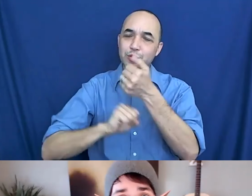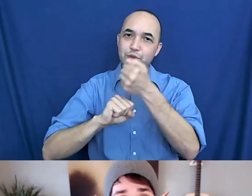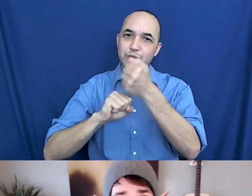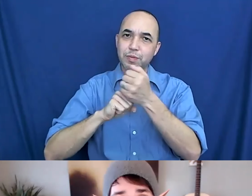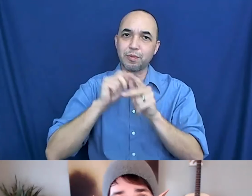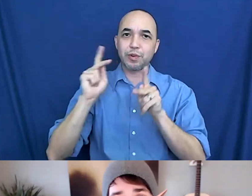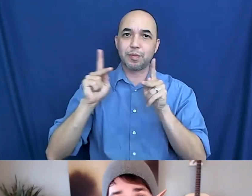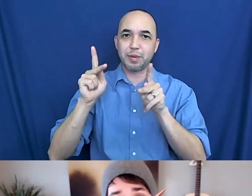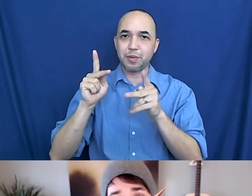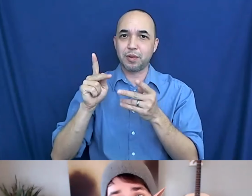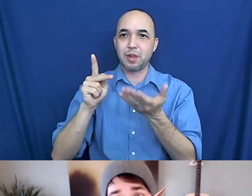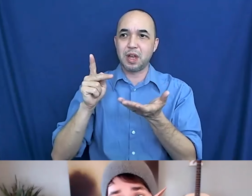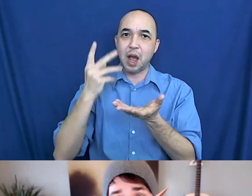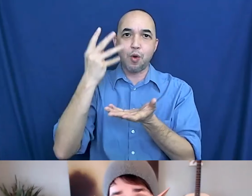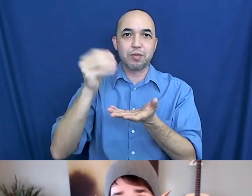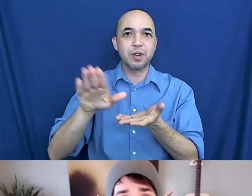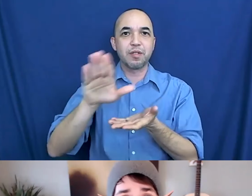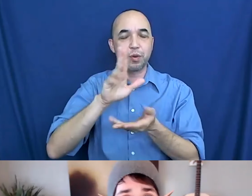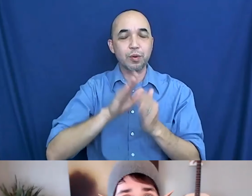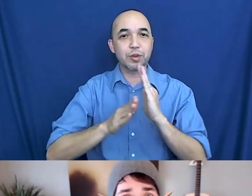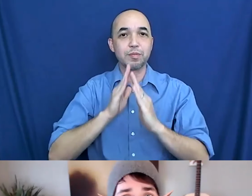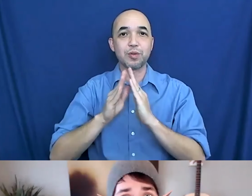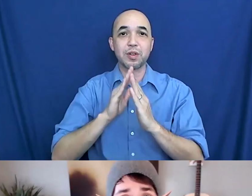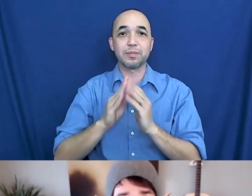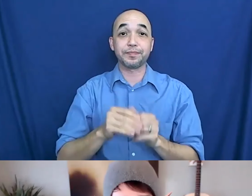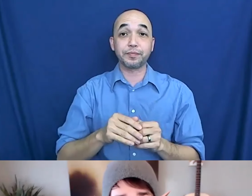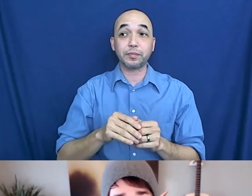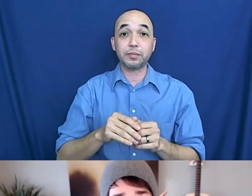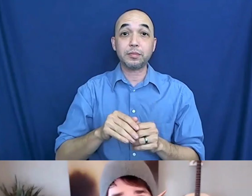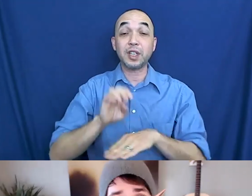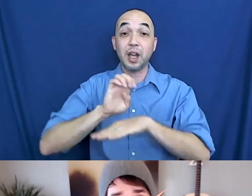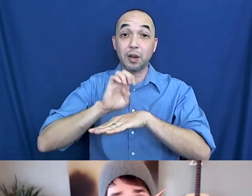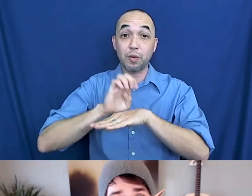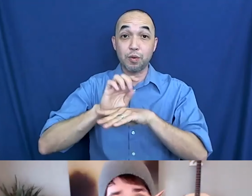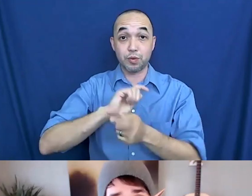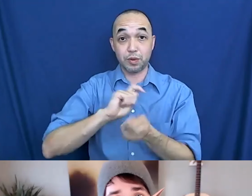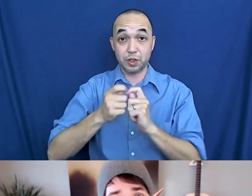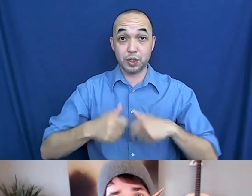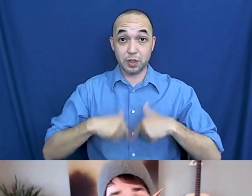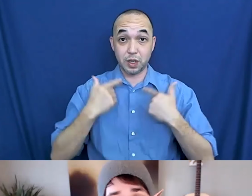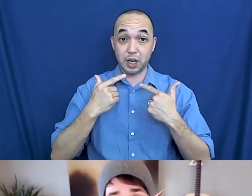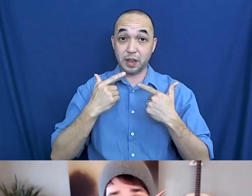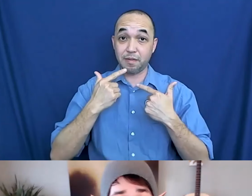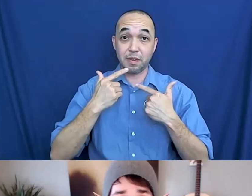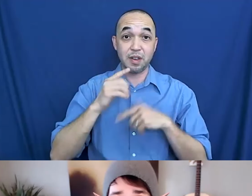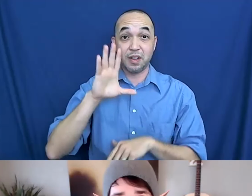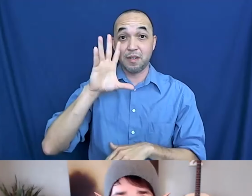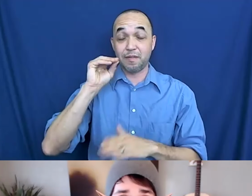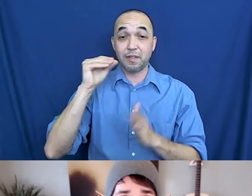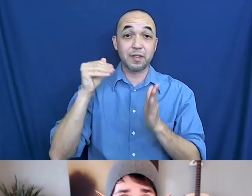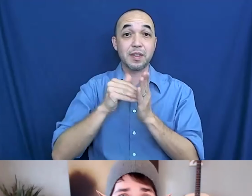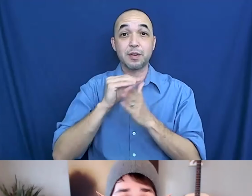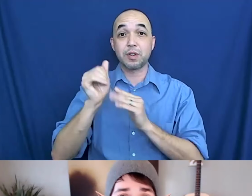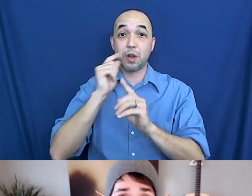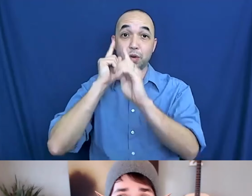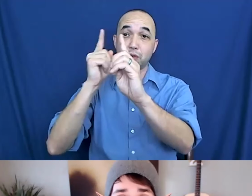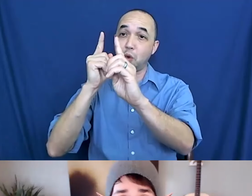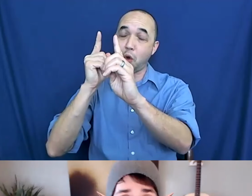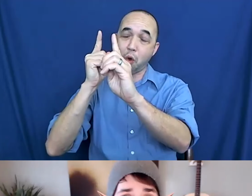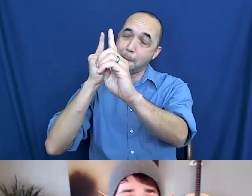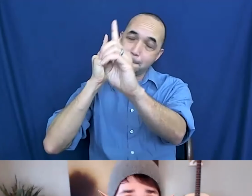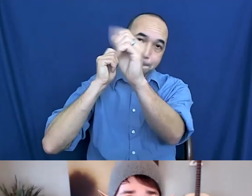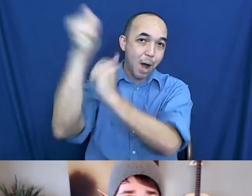OUR CHANGE A LIFE IN ECUADOR,